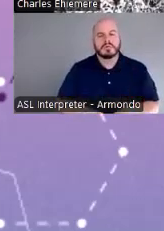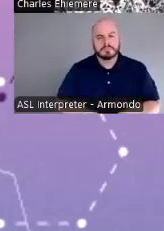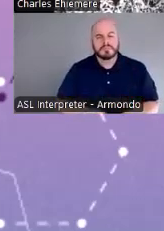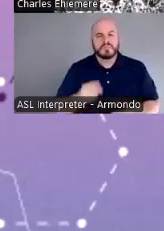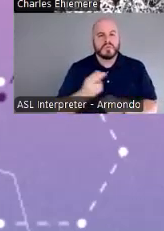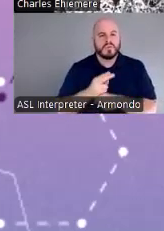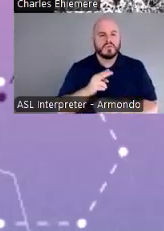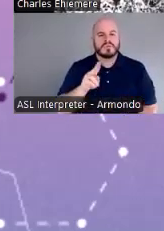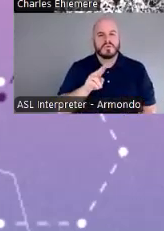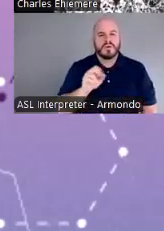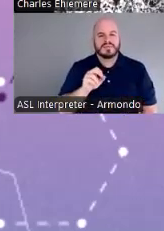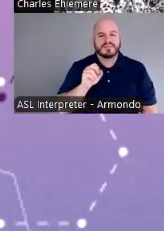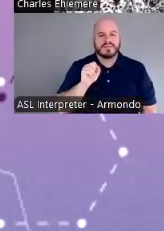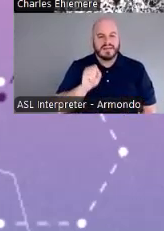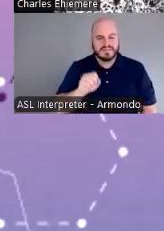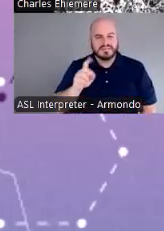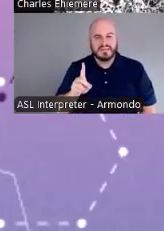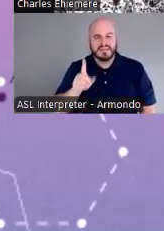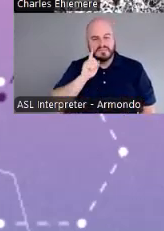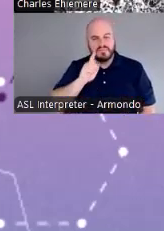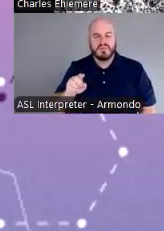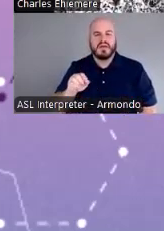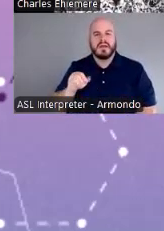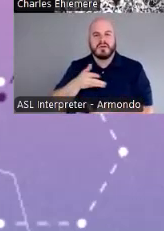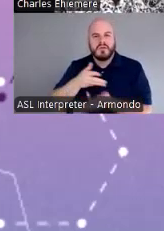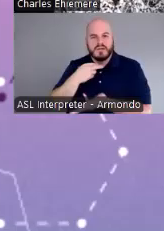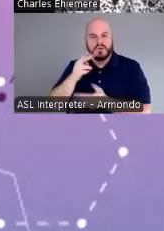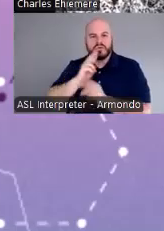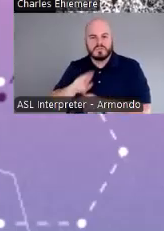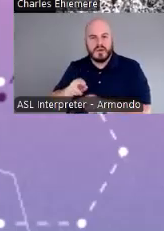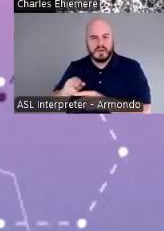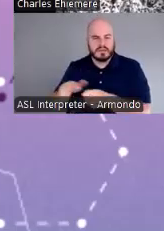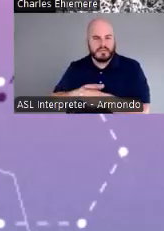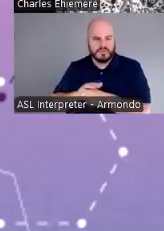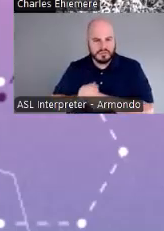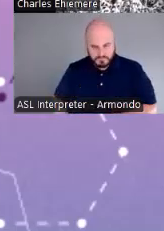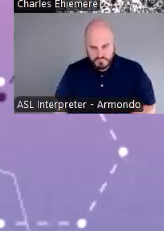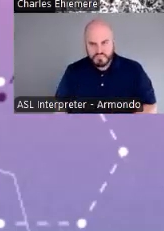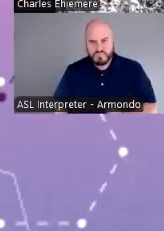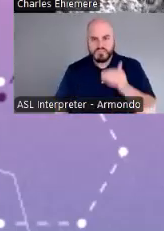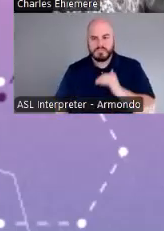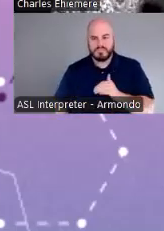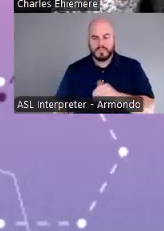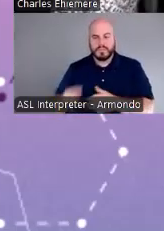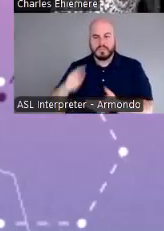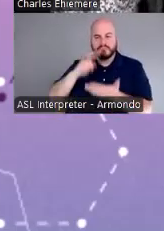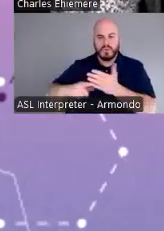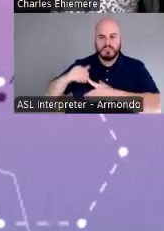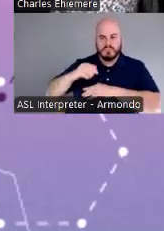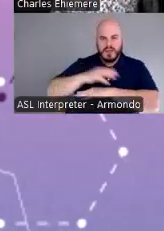coverage, that we can now generalize and say, yes, this platform is something that we can work on.